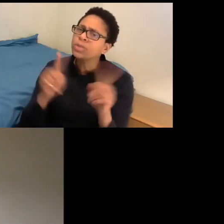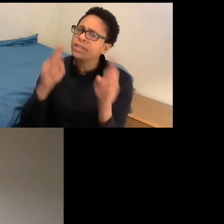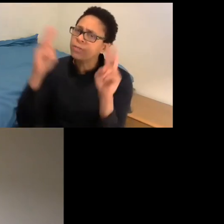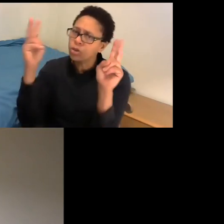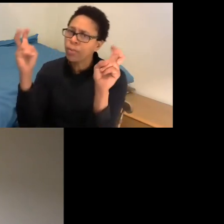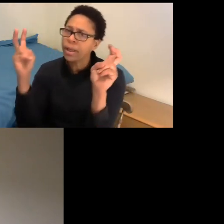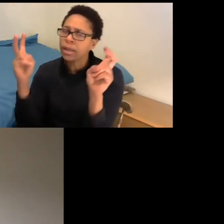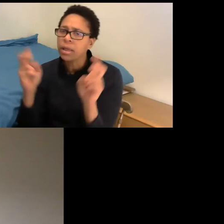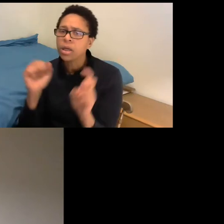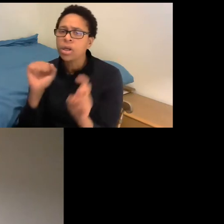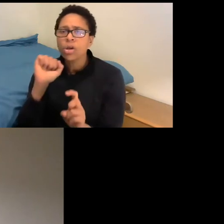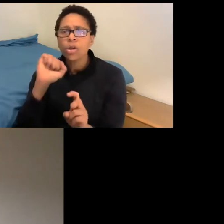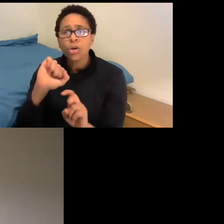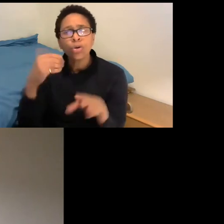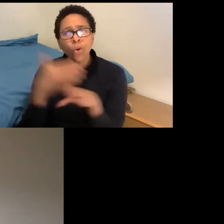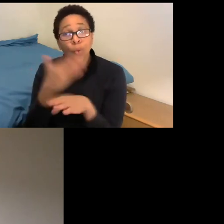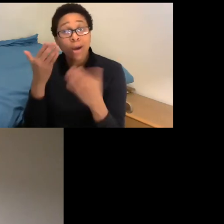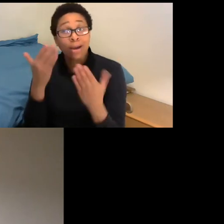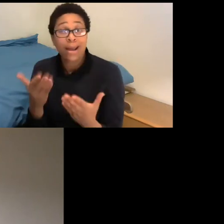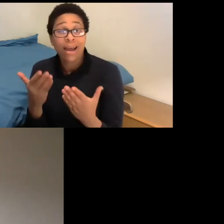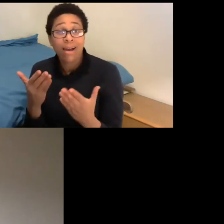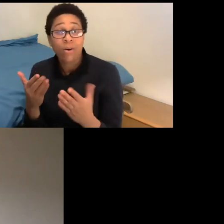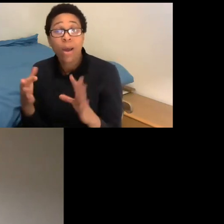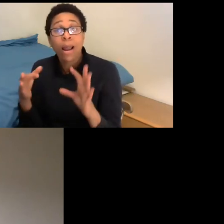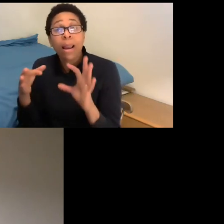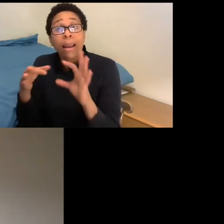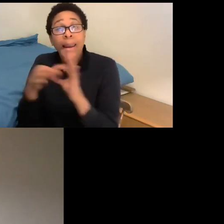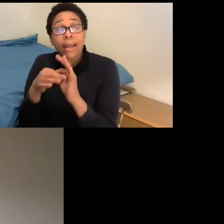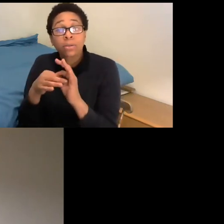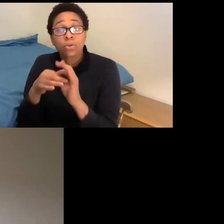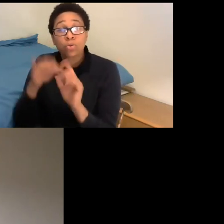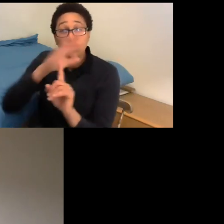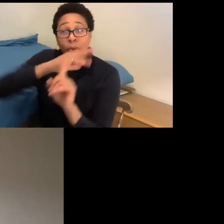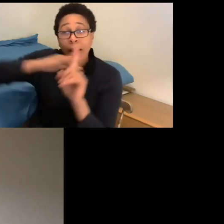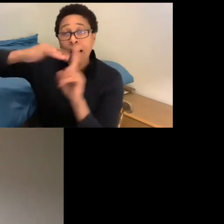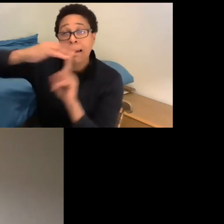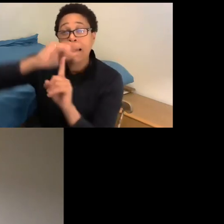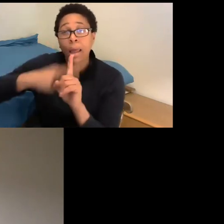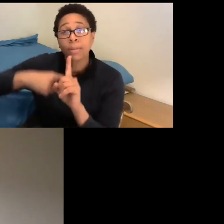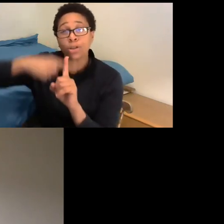your current work, your work on climate change. So could you tell us a bit about that?